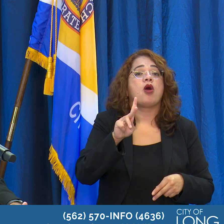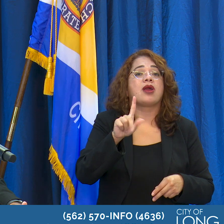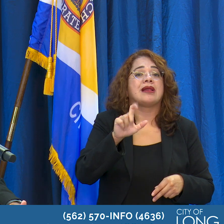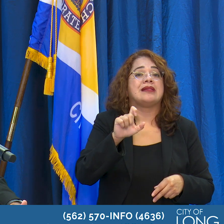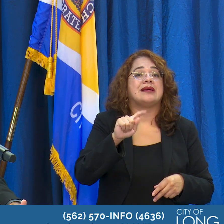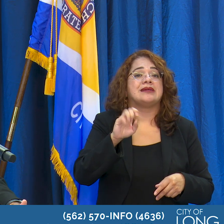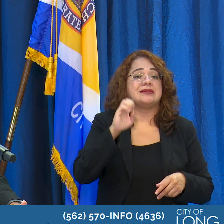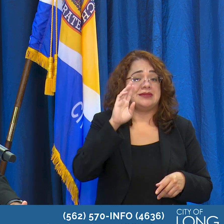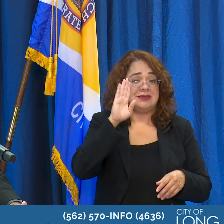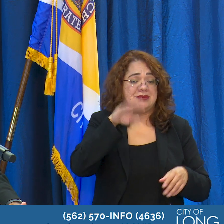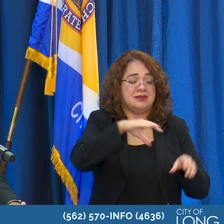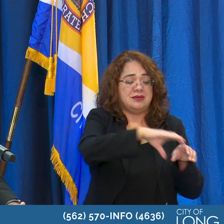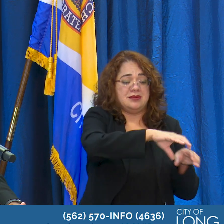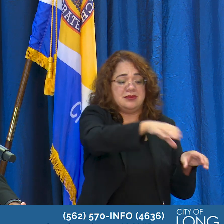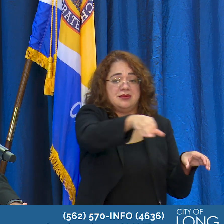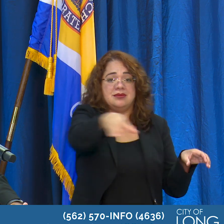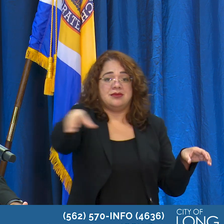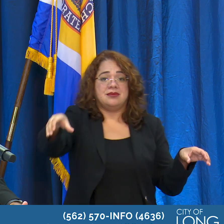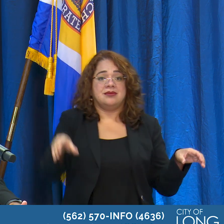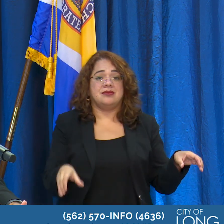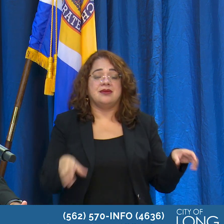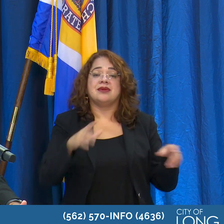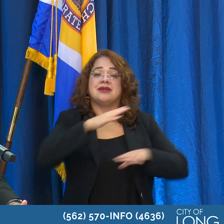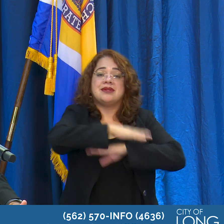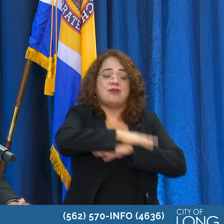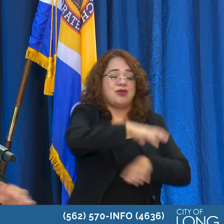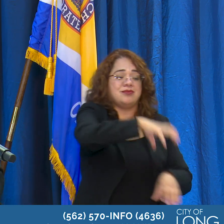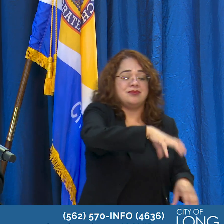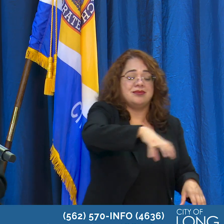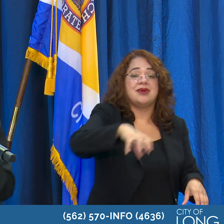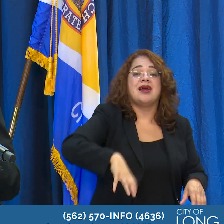You see them on 2nd street, in downtown, in central long beach, and